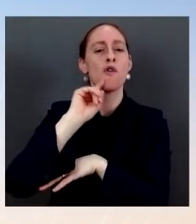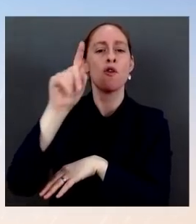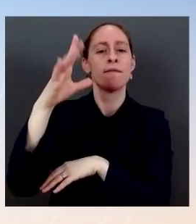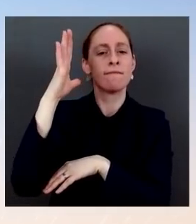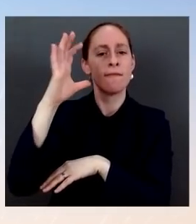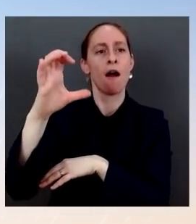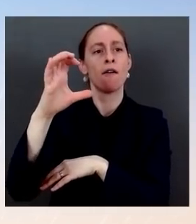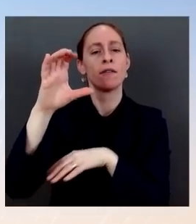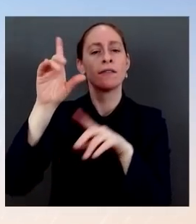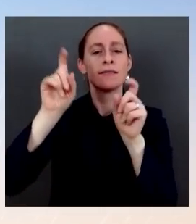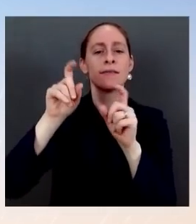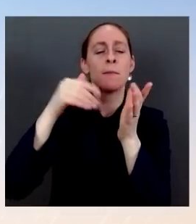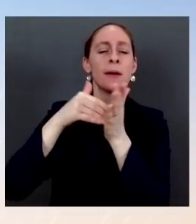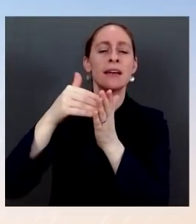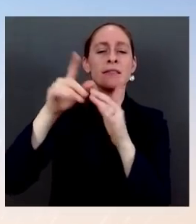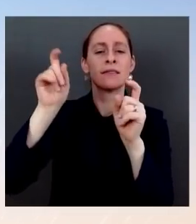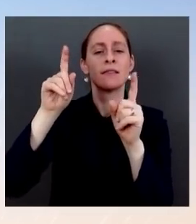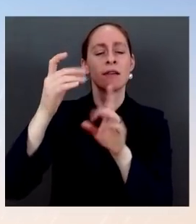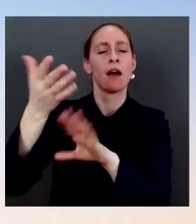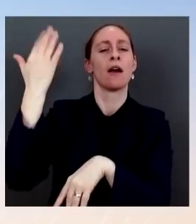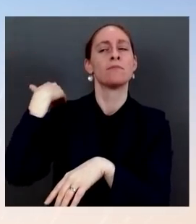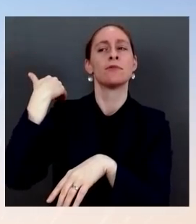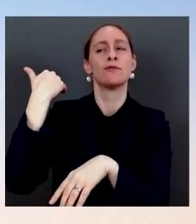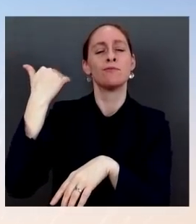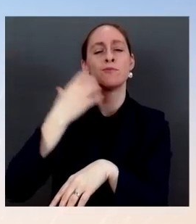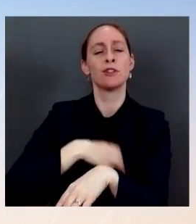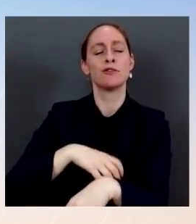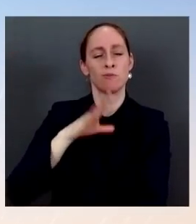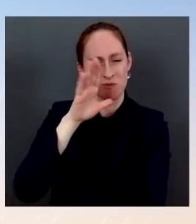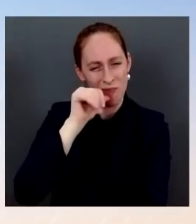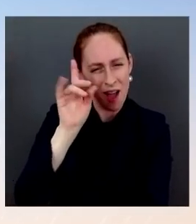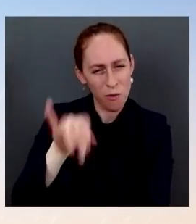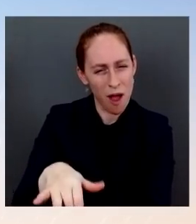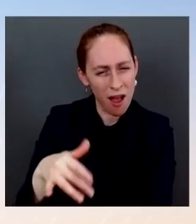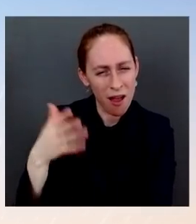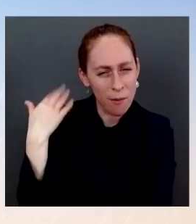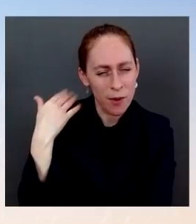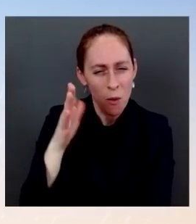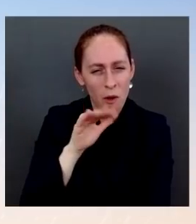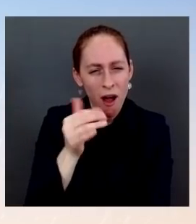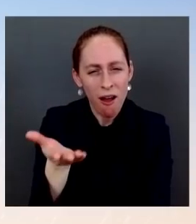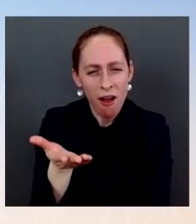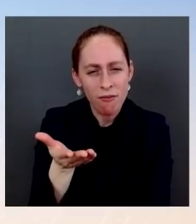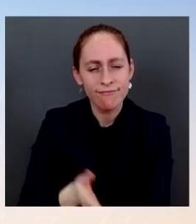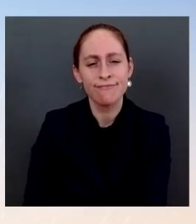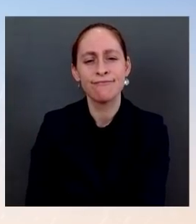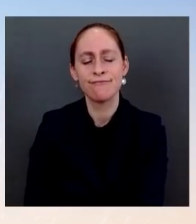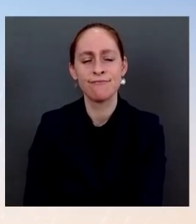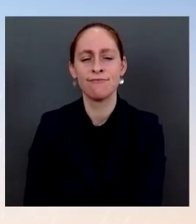to rapidly increase our testing capacity as of the summer. And I would just go back to,